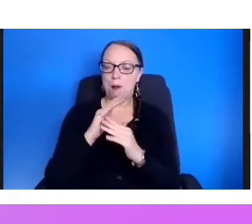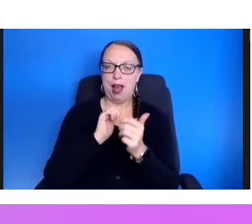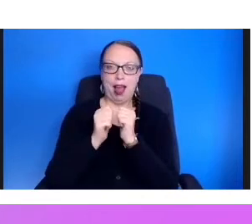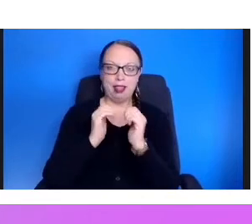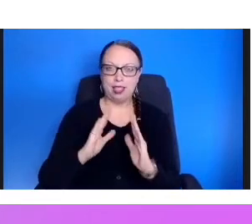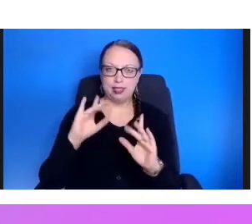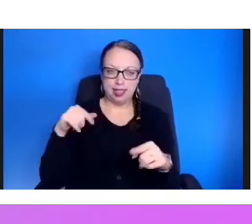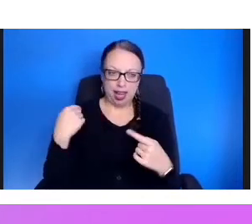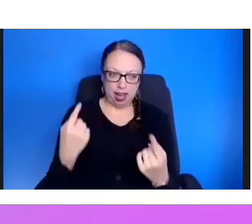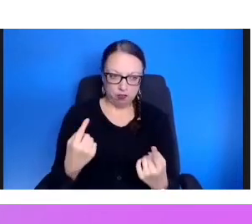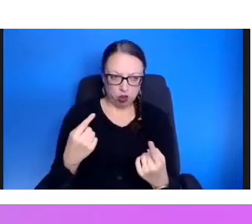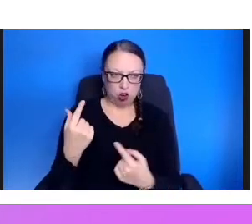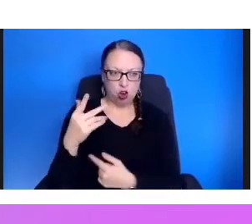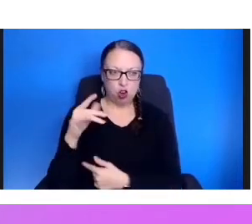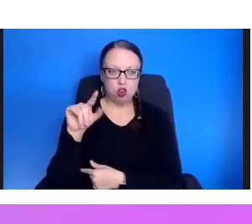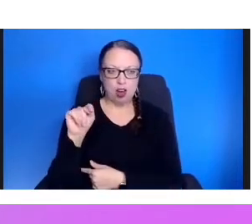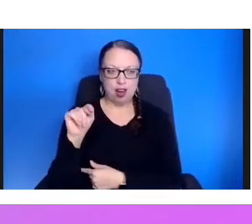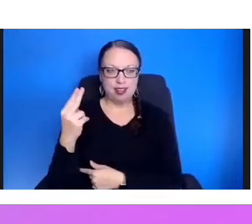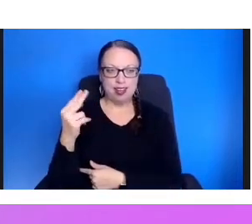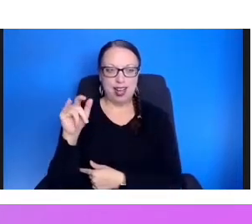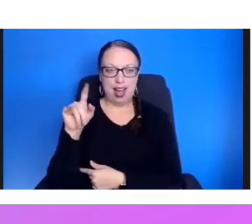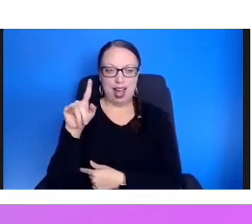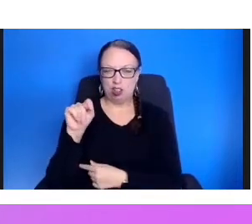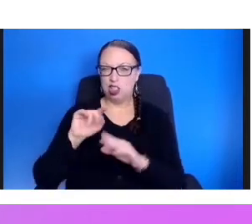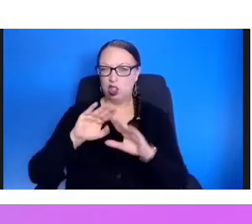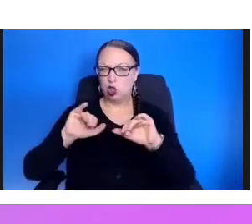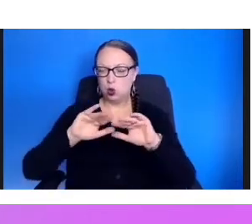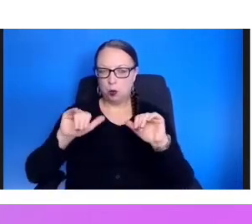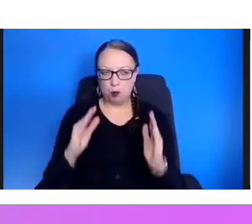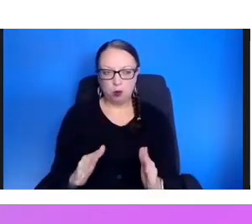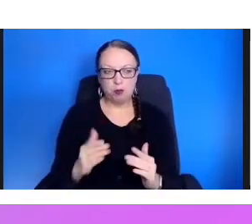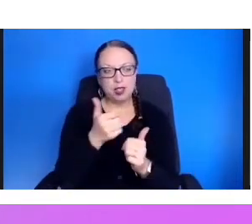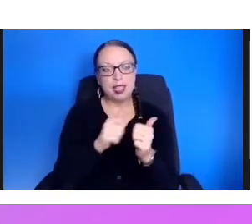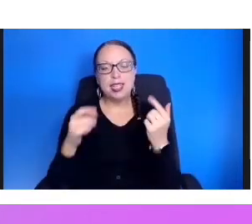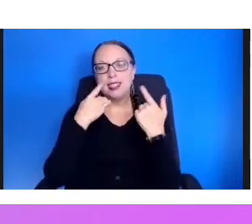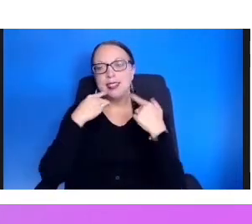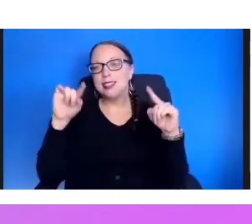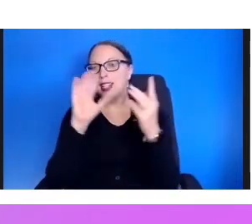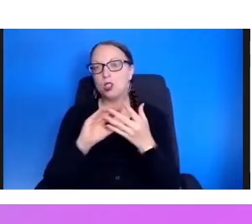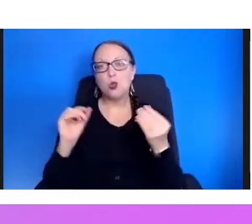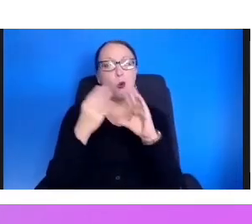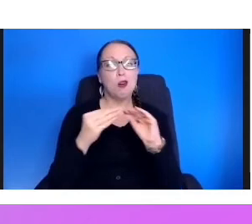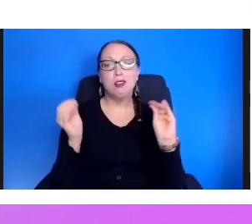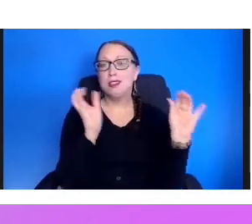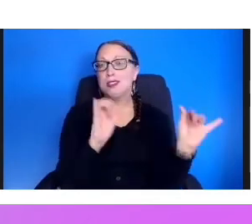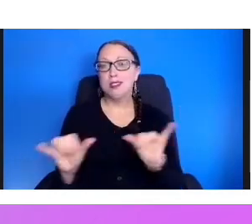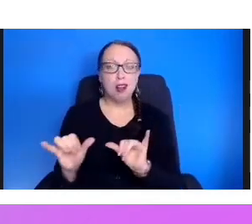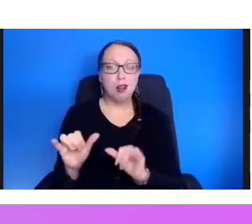Grant Hackett who's a swimmer and it's, "Any success story is the same it's a daily grind of things